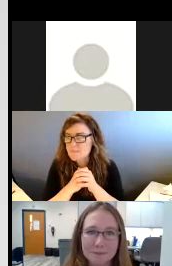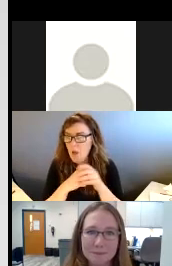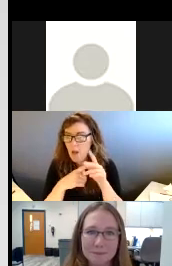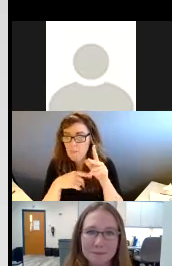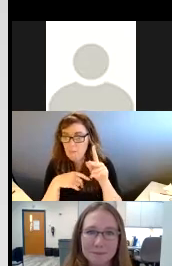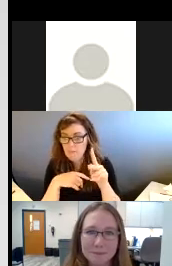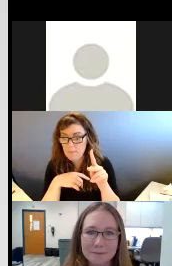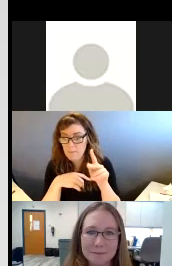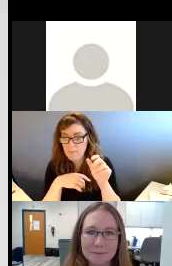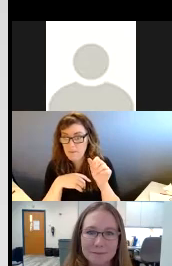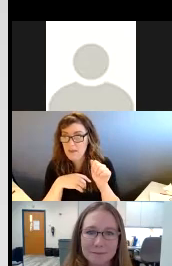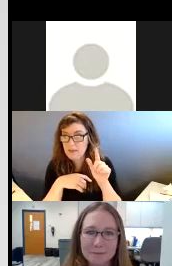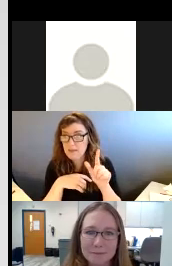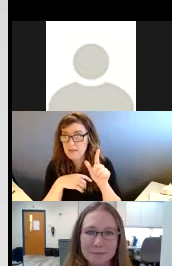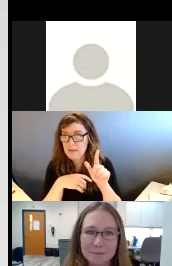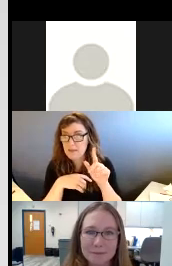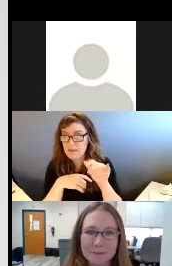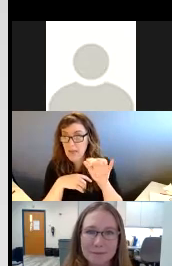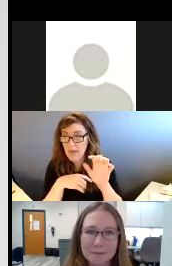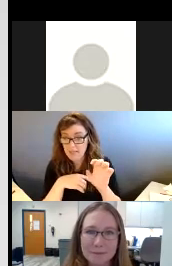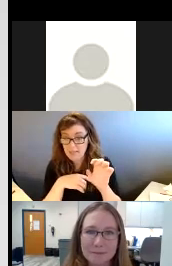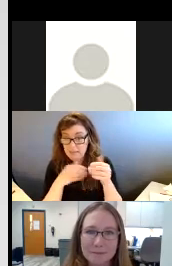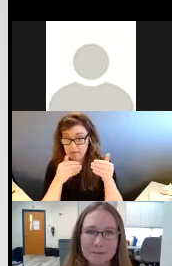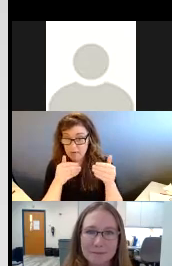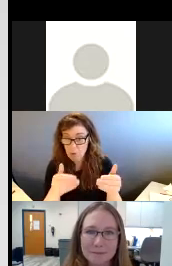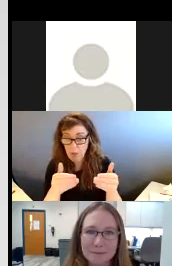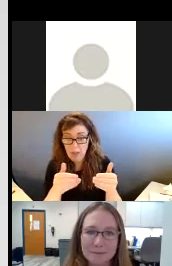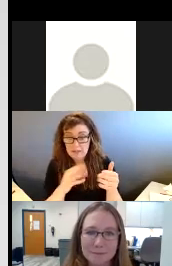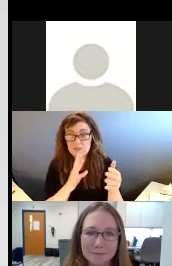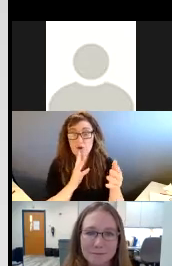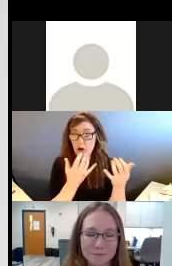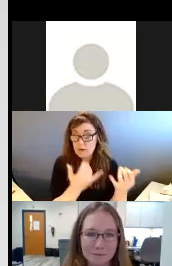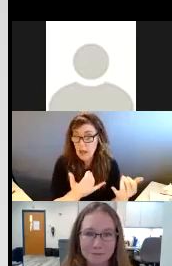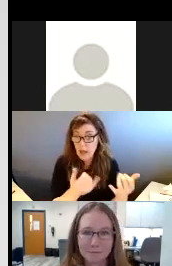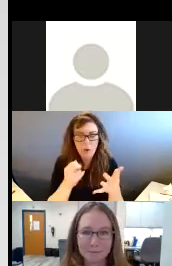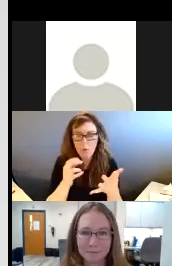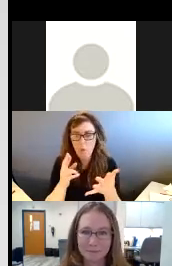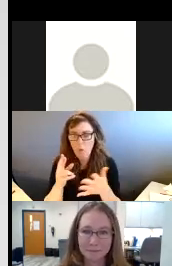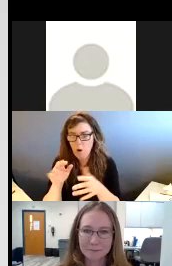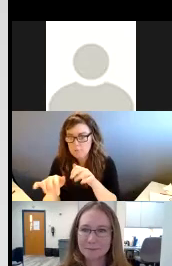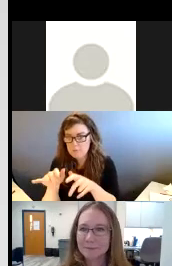Laura Plummer: KALLIE, IF YOU WANT TO UNMUTE, OTHERWISE, YOU CAN THROW IT IN THE CHAT.